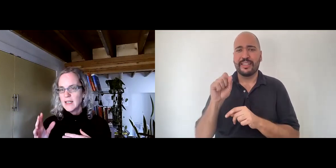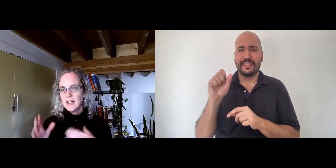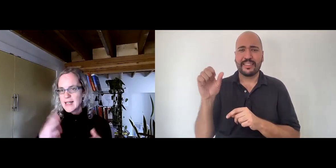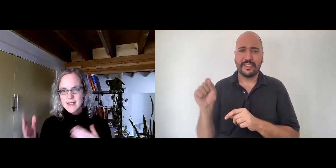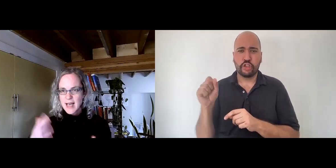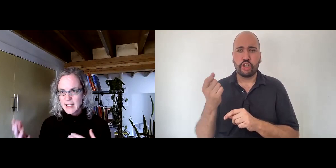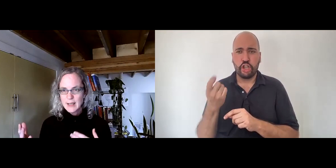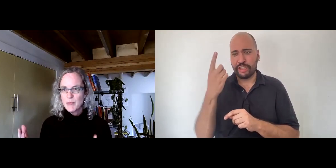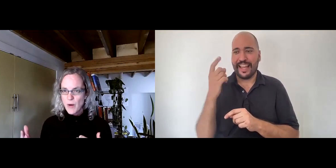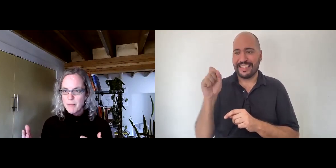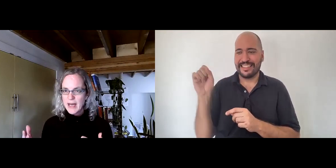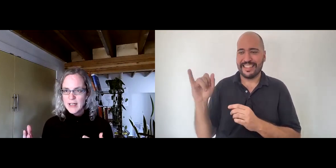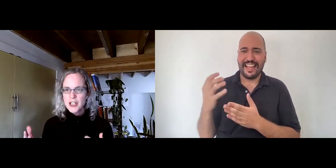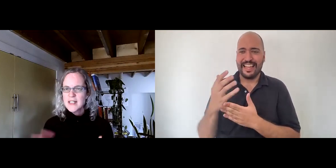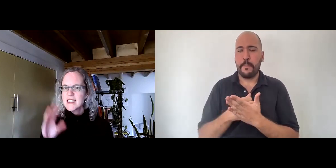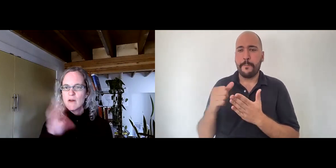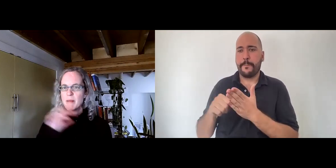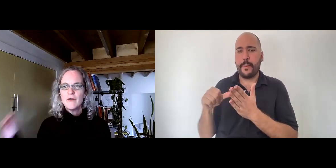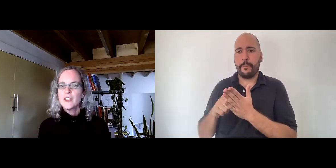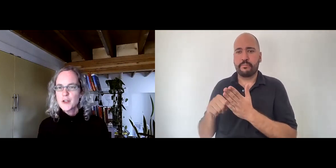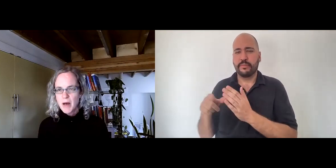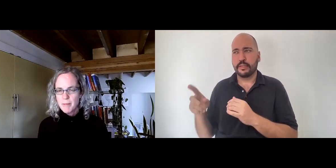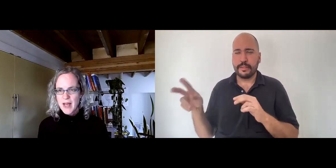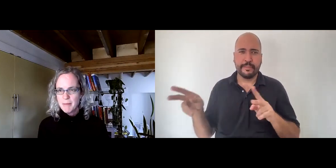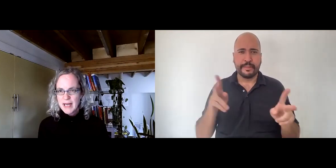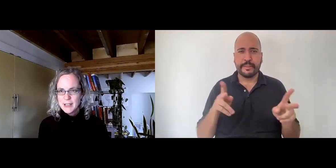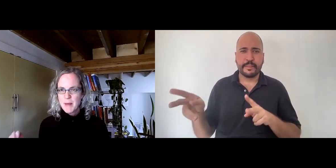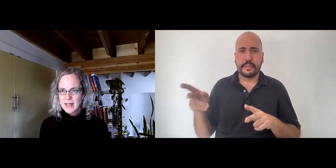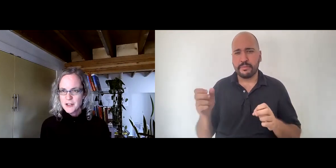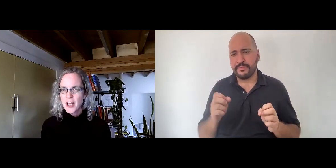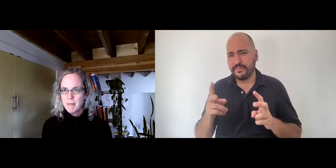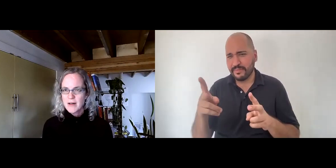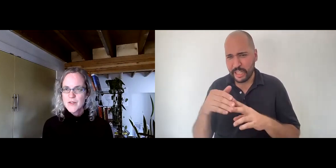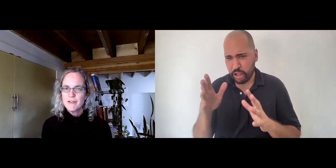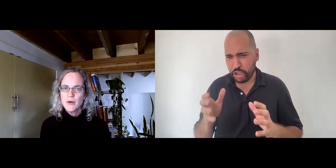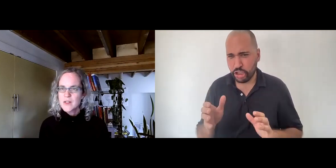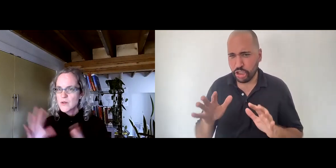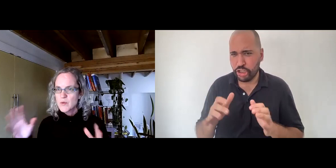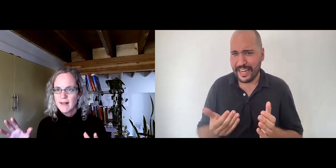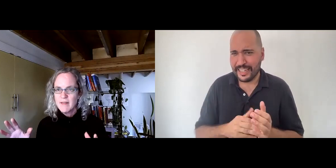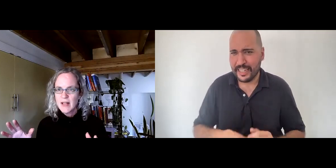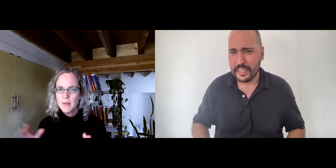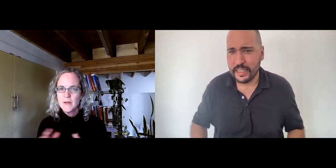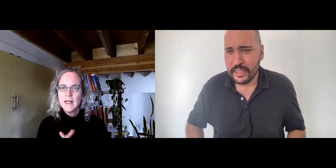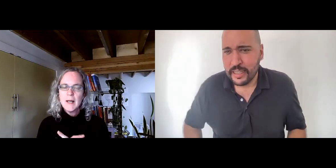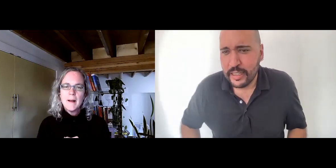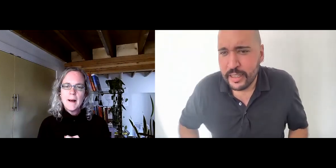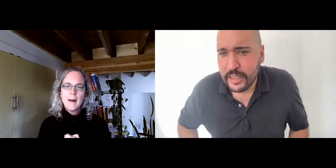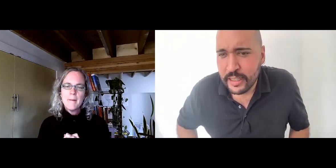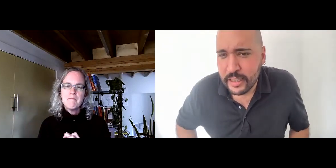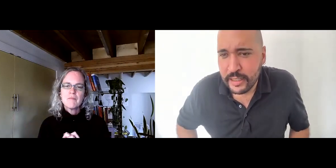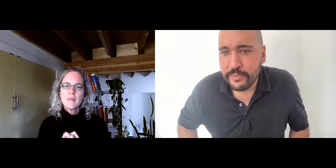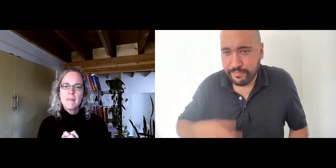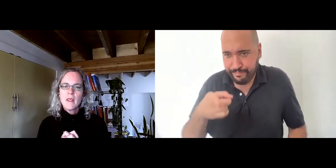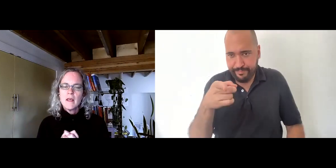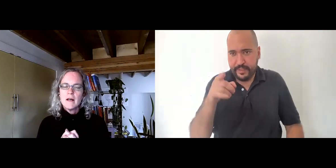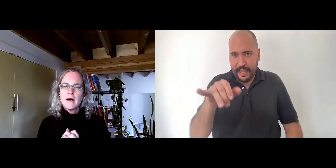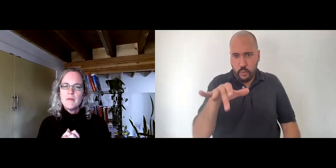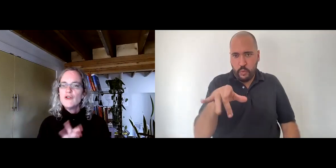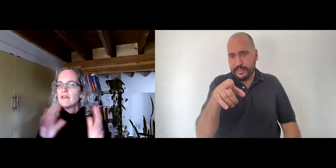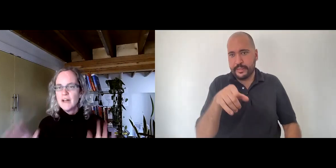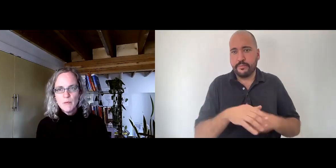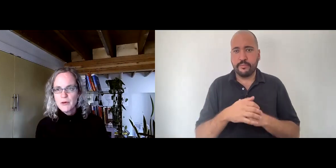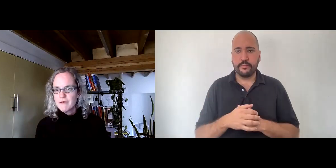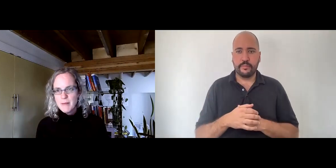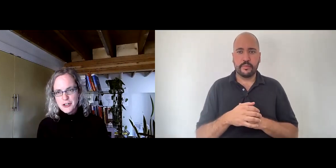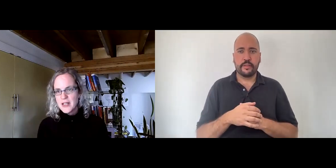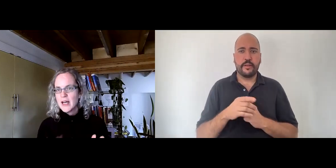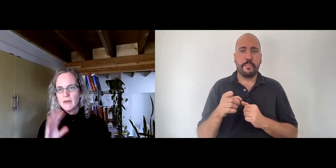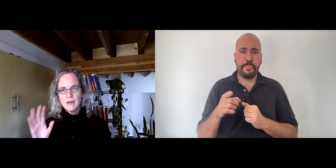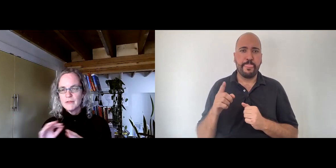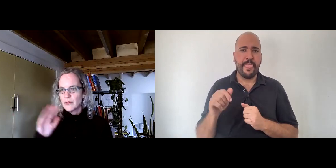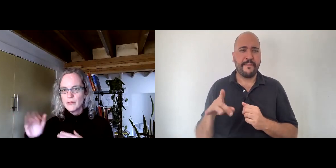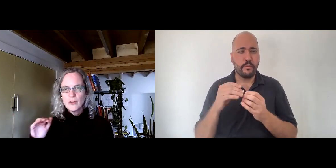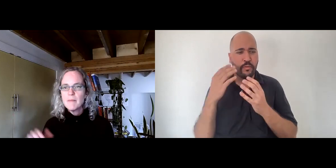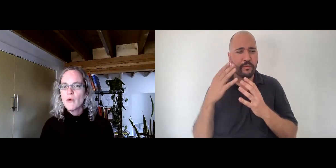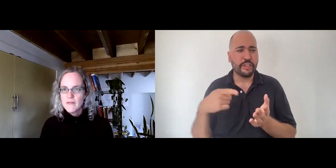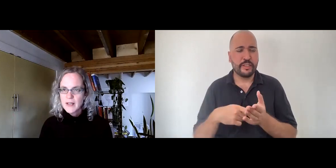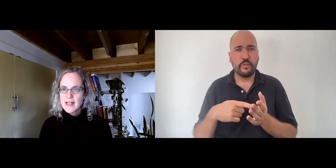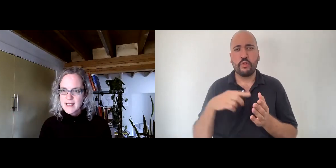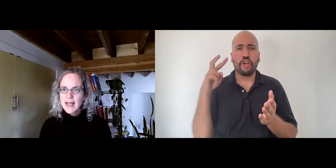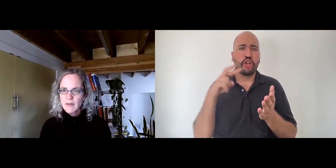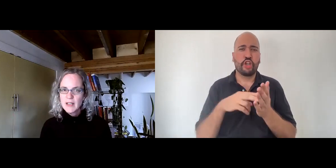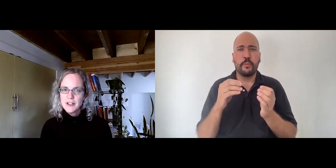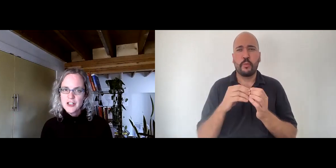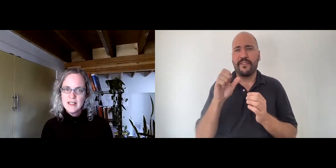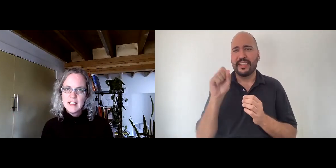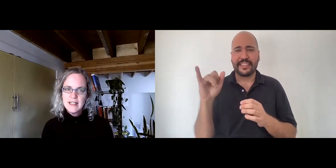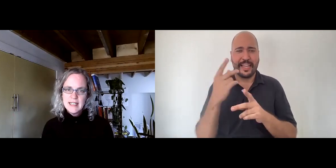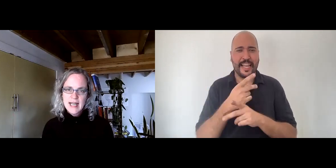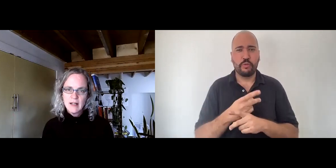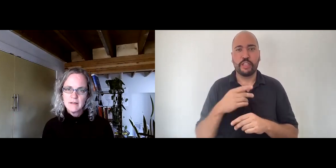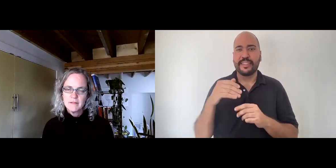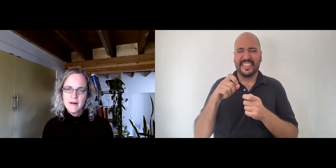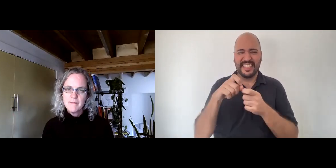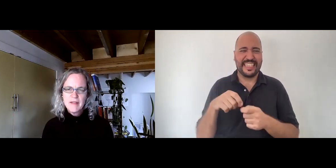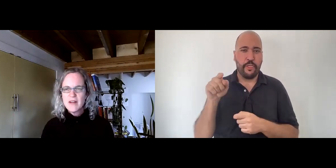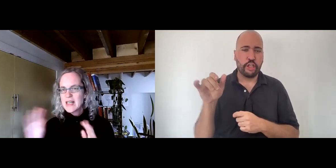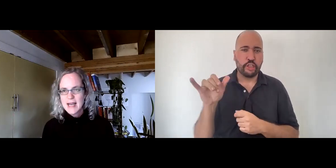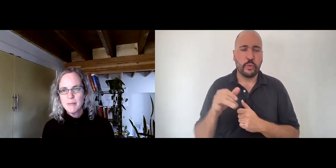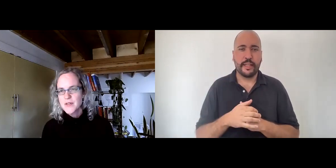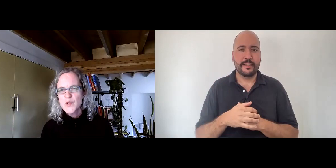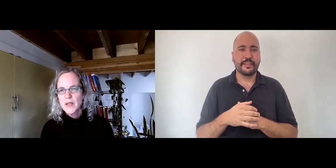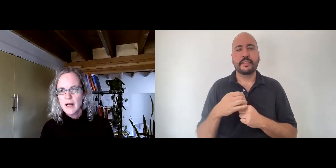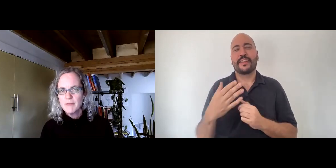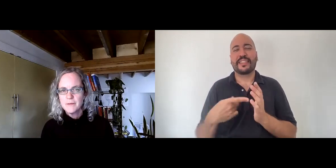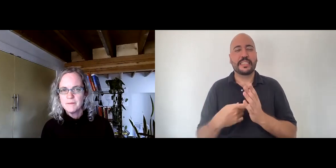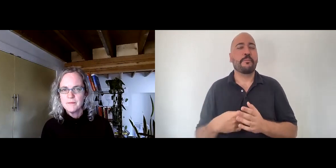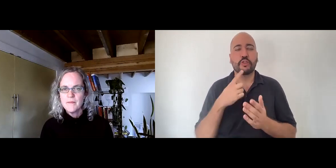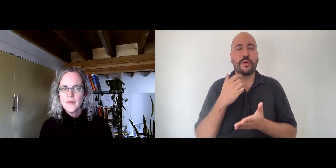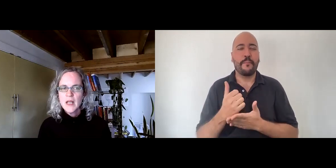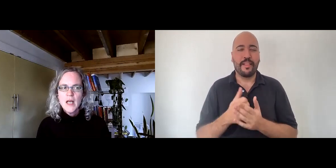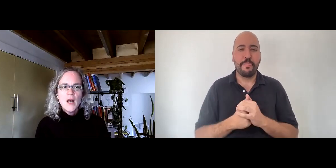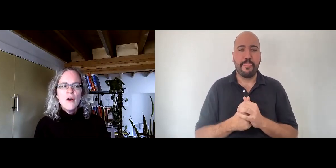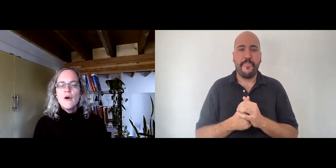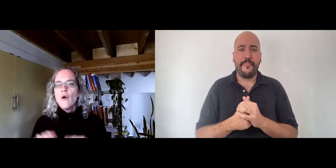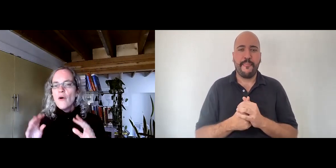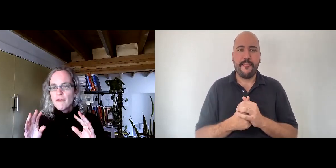And Ciara, maybe if you could just pop that page back in the chat box for folks, so it's readily available. You can find more information there, or look at the SSI calculation in detail, with examples. It's really helpful.